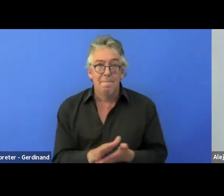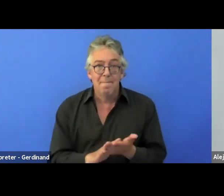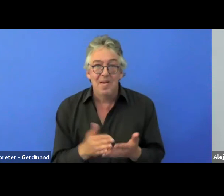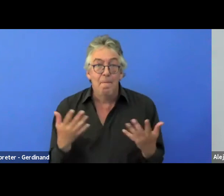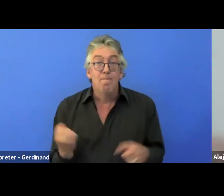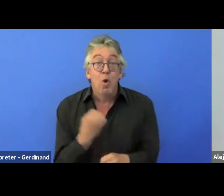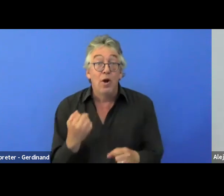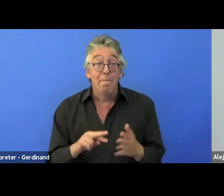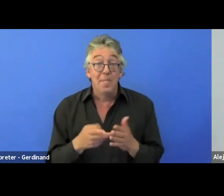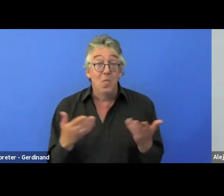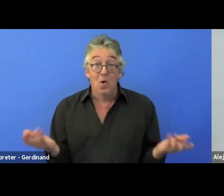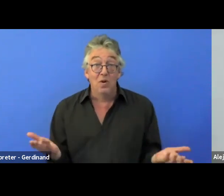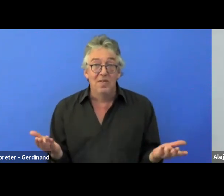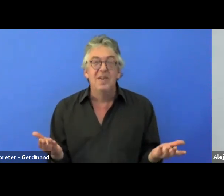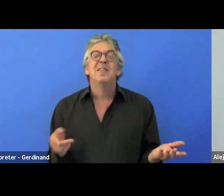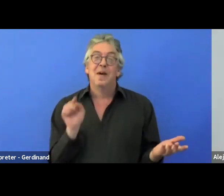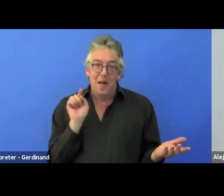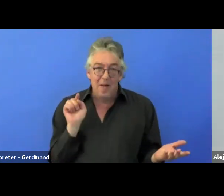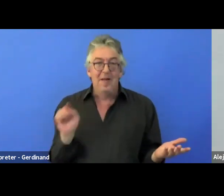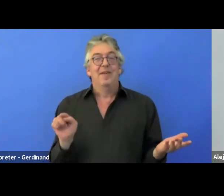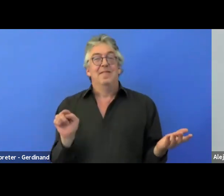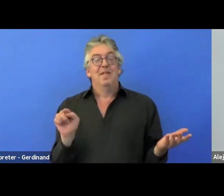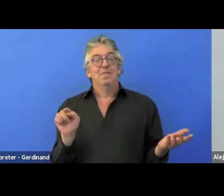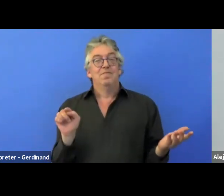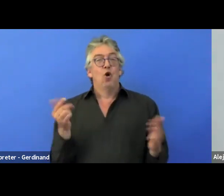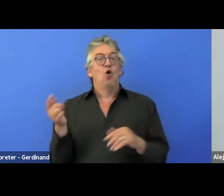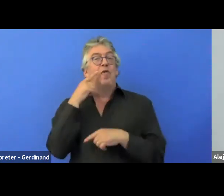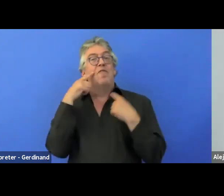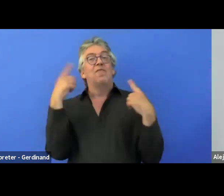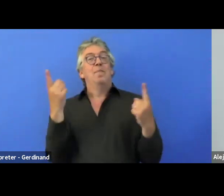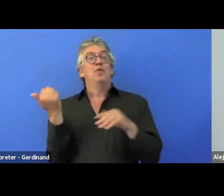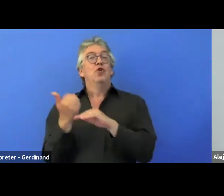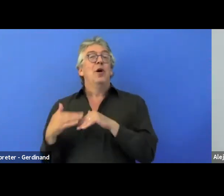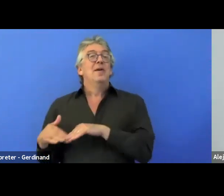This is what the standard that Chiara presented,